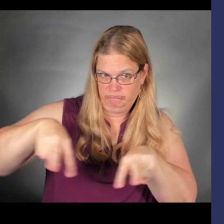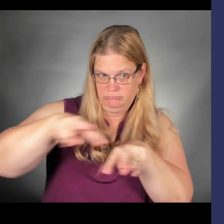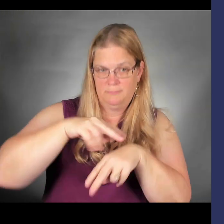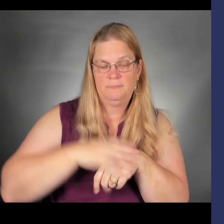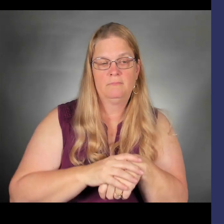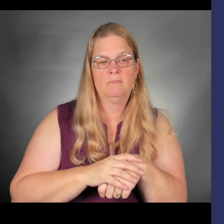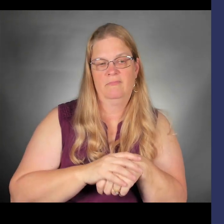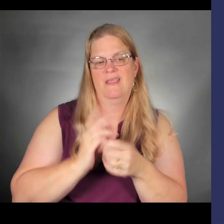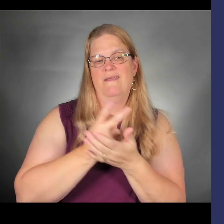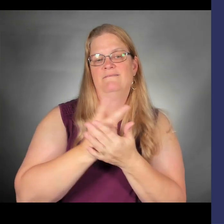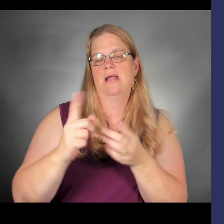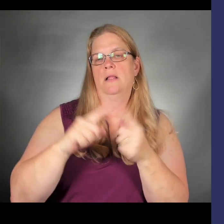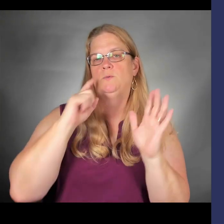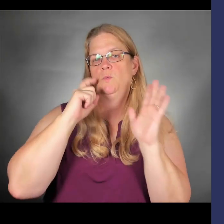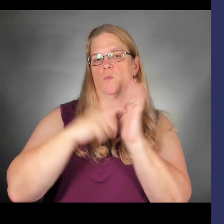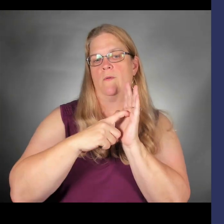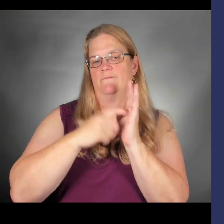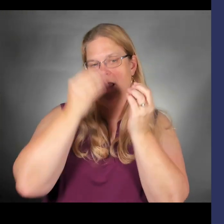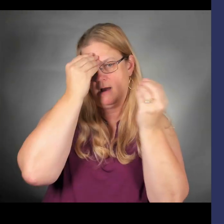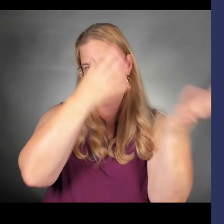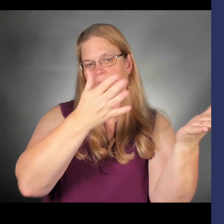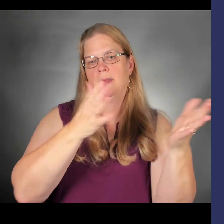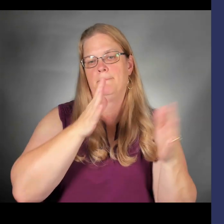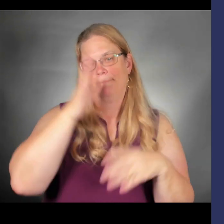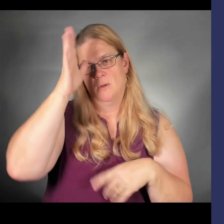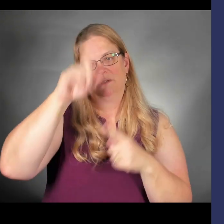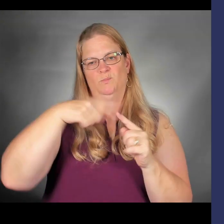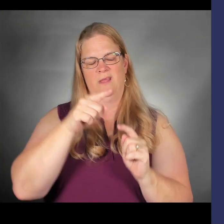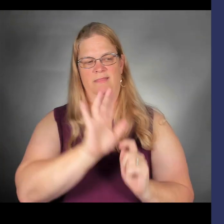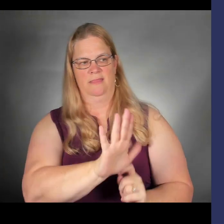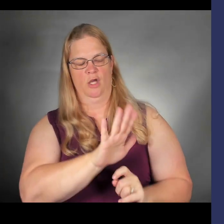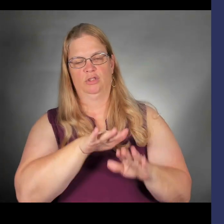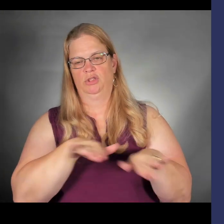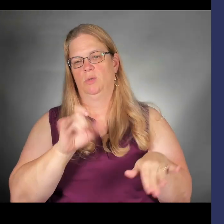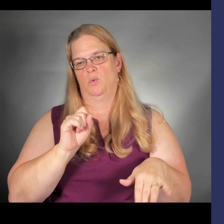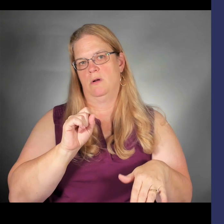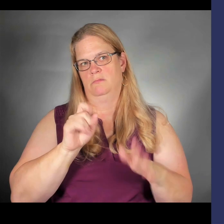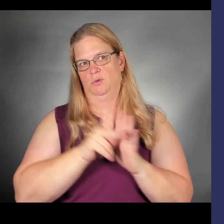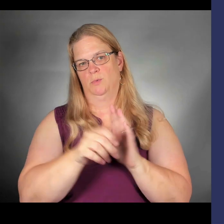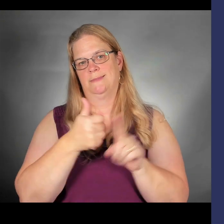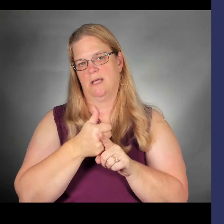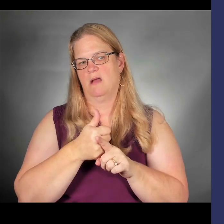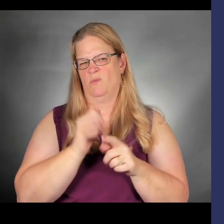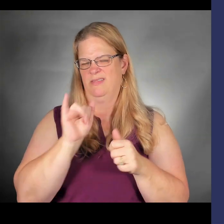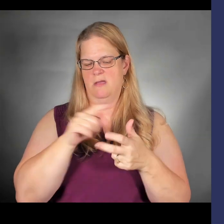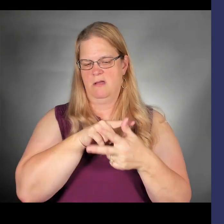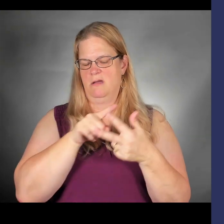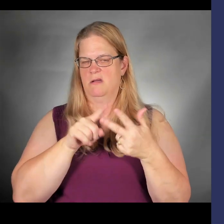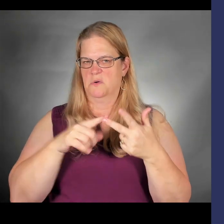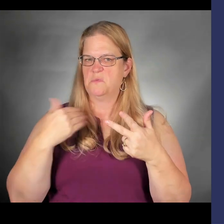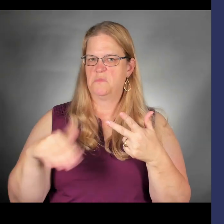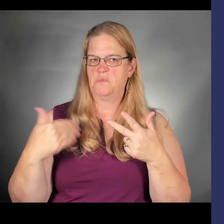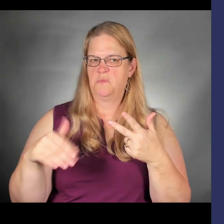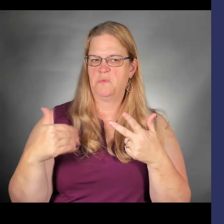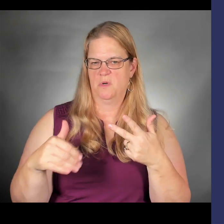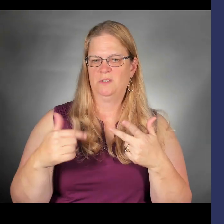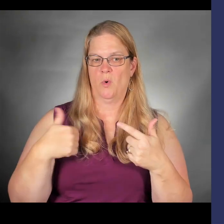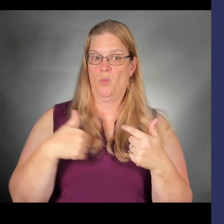which means it's very important for us to be supervising our students; as well as failing to notify parents when their children were suicidal.